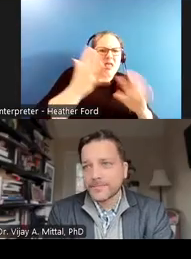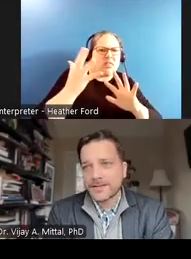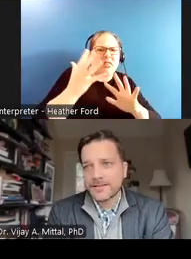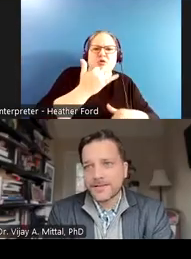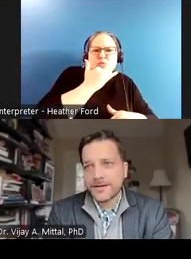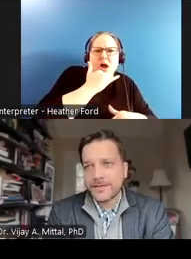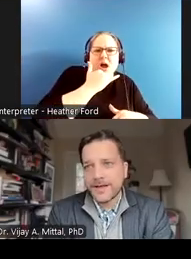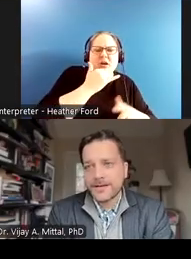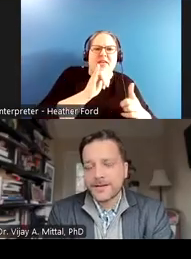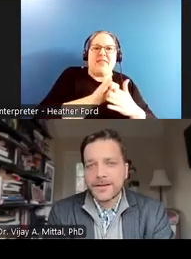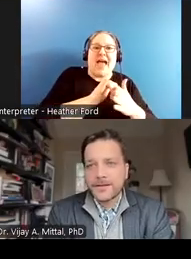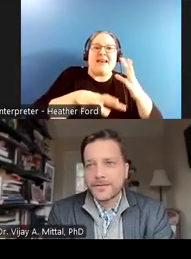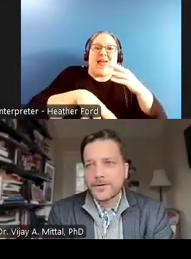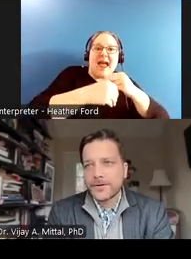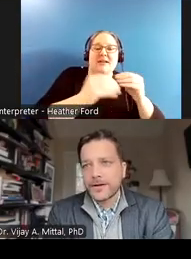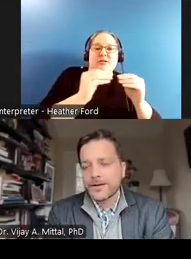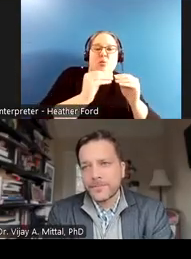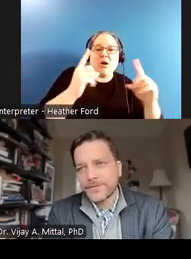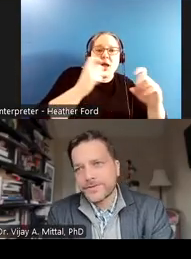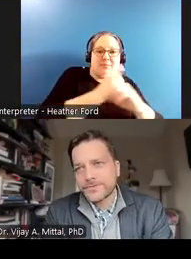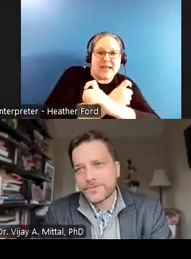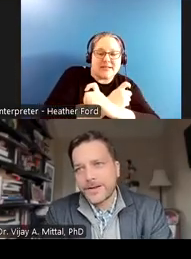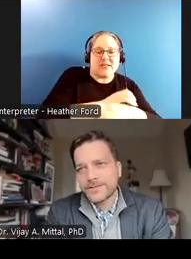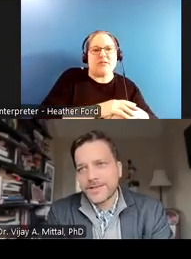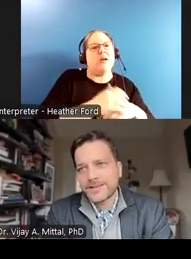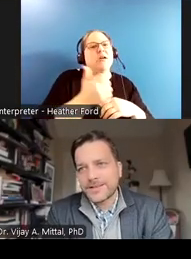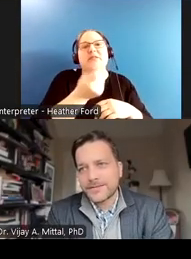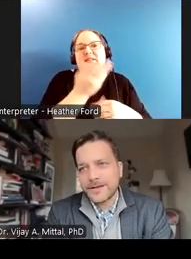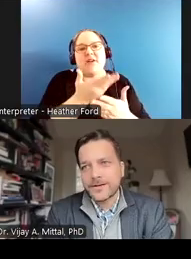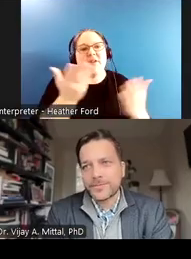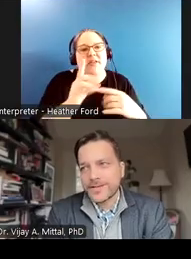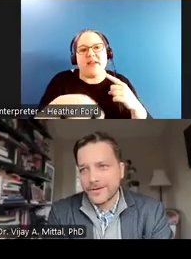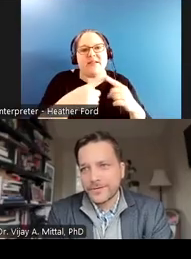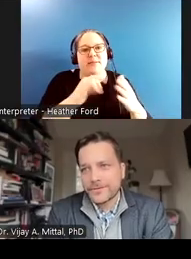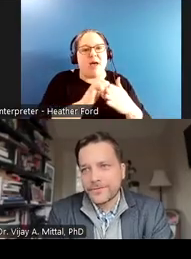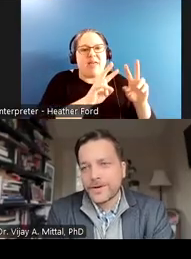complexity on that. There are a number of issues around assessment that are particularly thorny